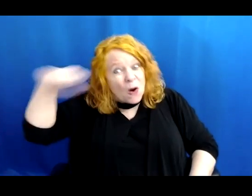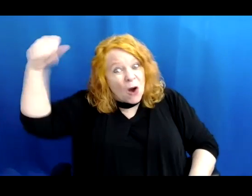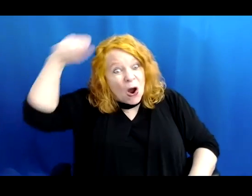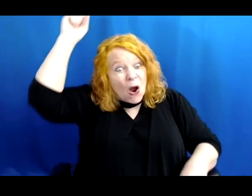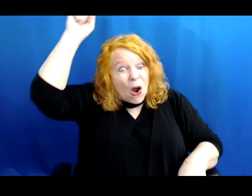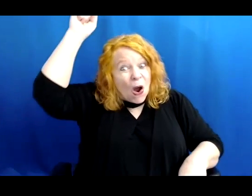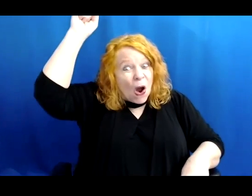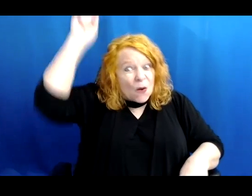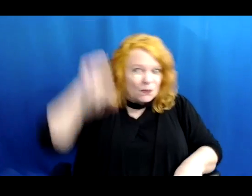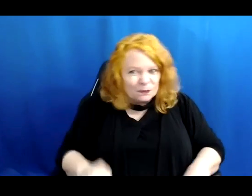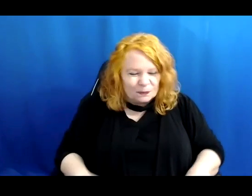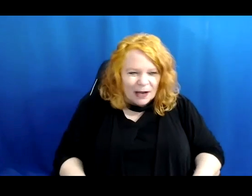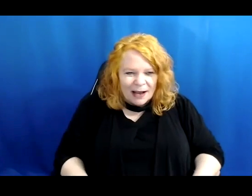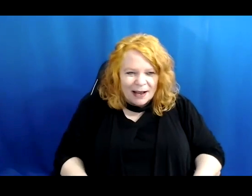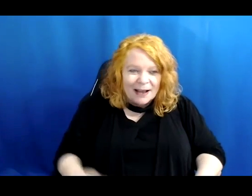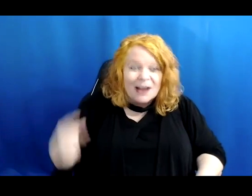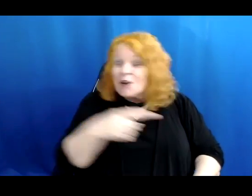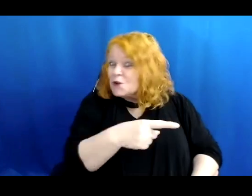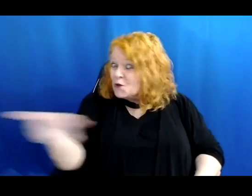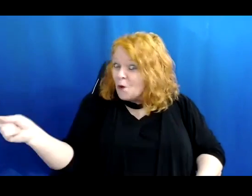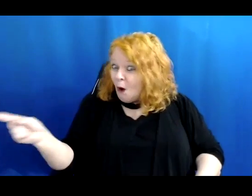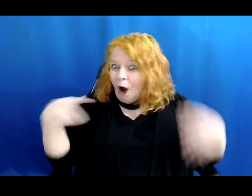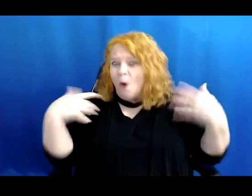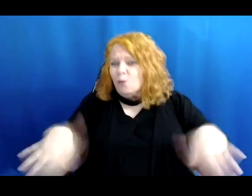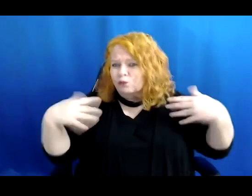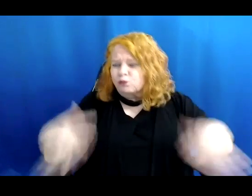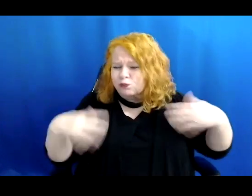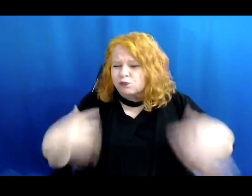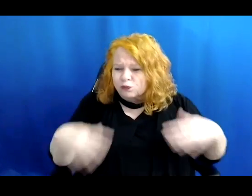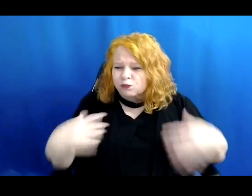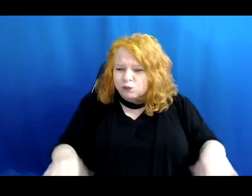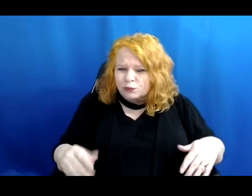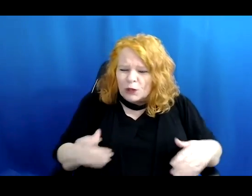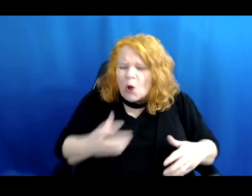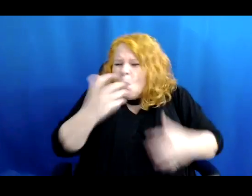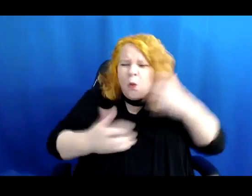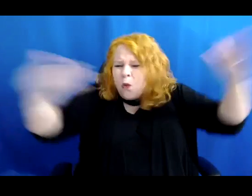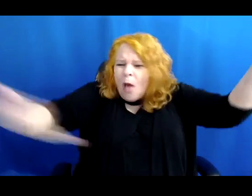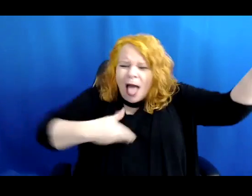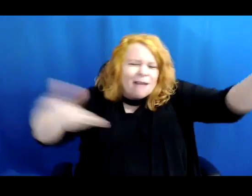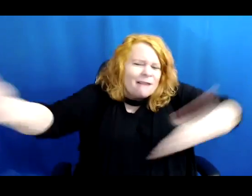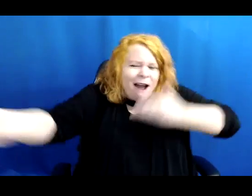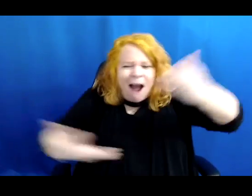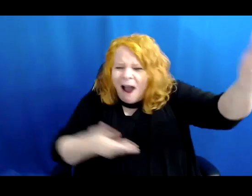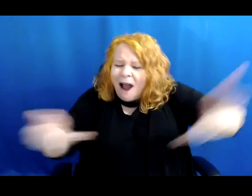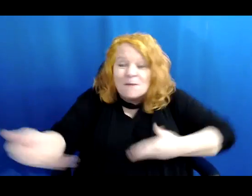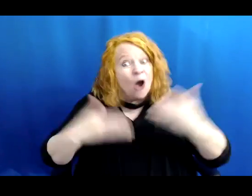WOOH! You are so warmly welcome to the most amazing